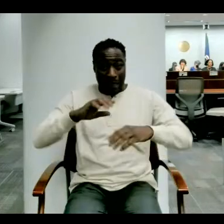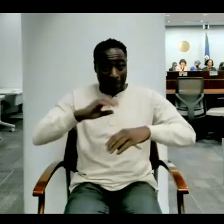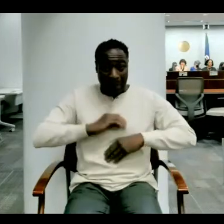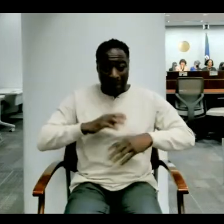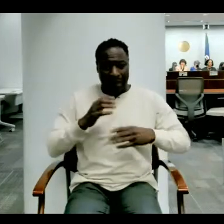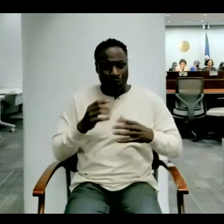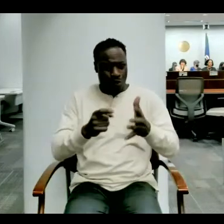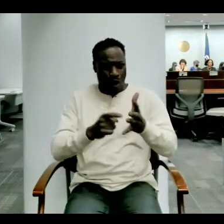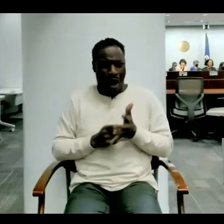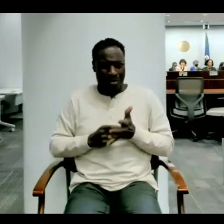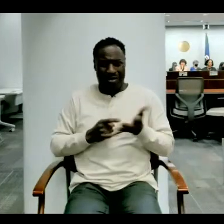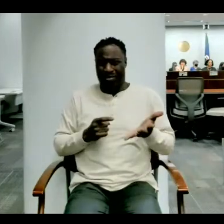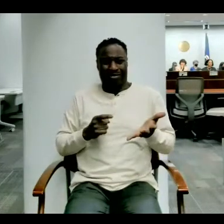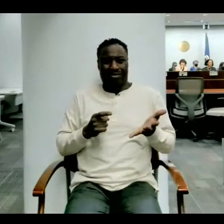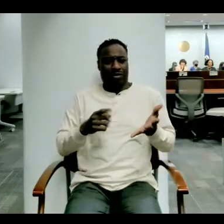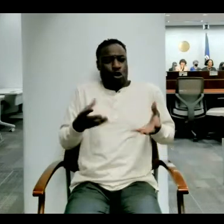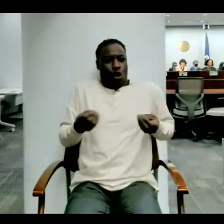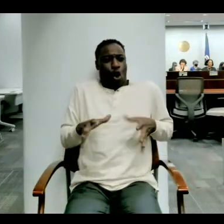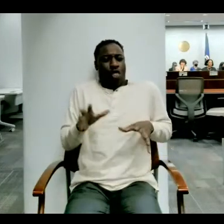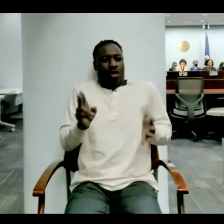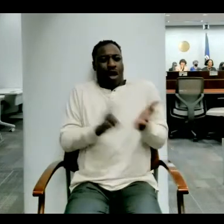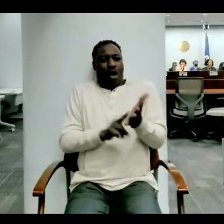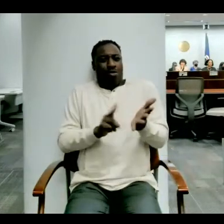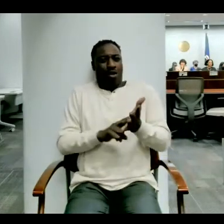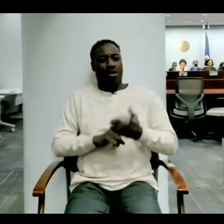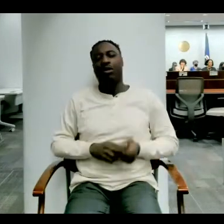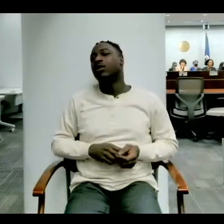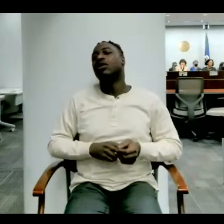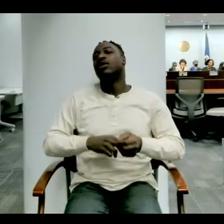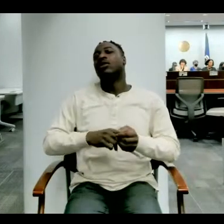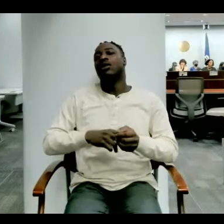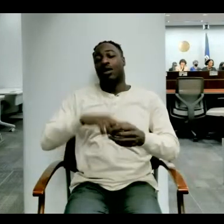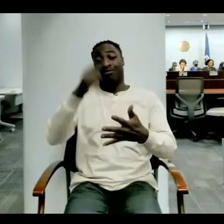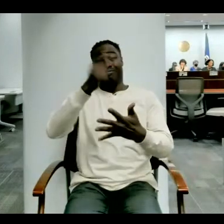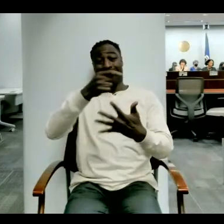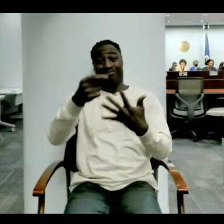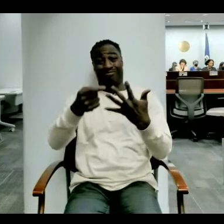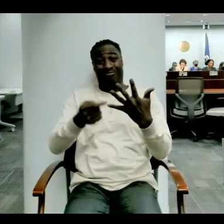unlawful request. I think these quotes highlight the amount of leverage that